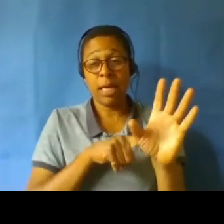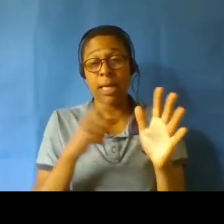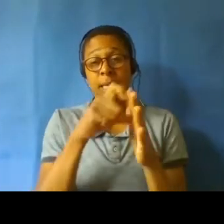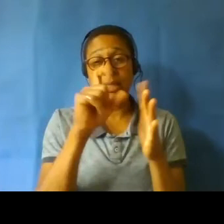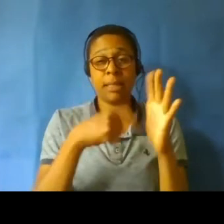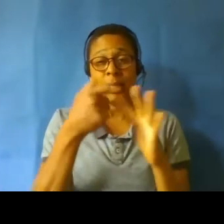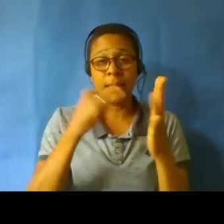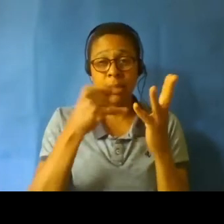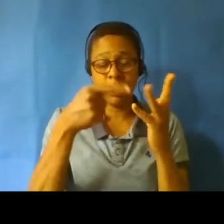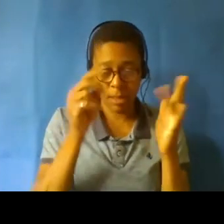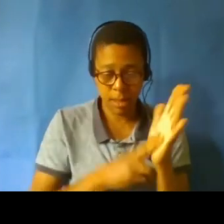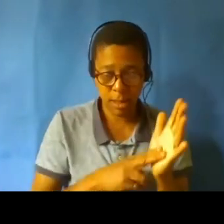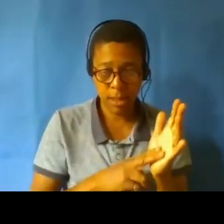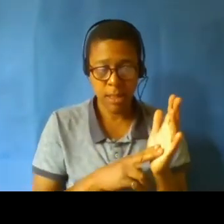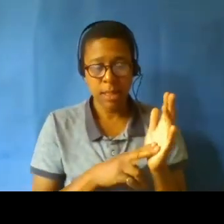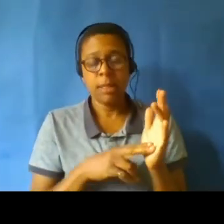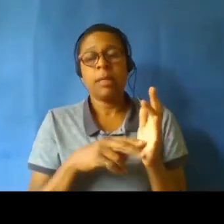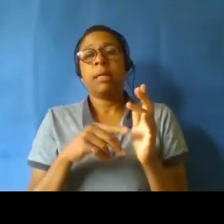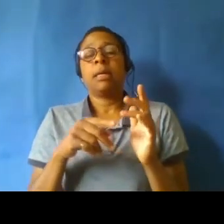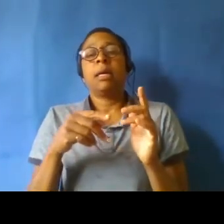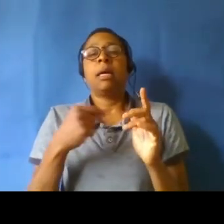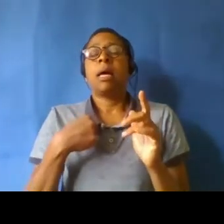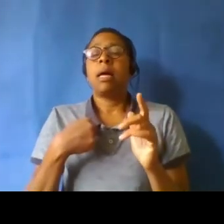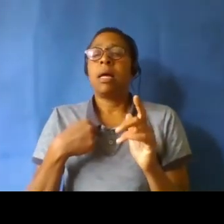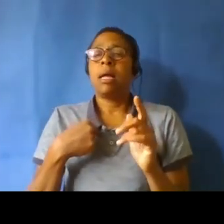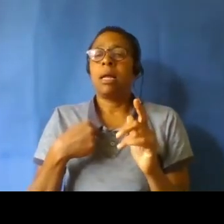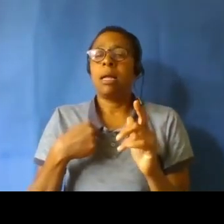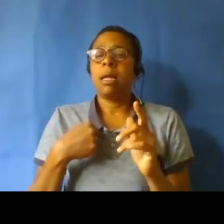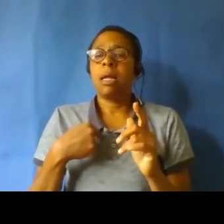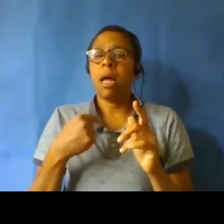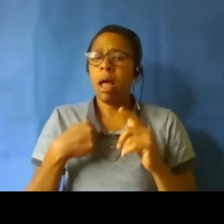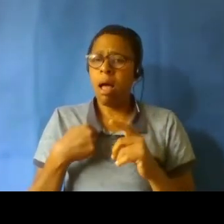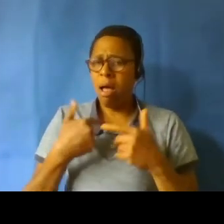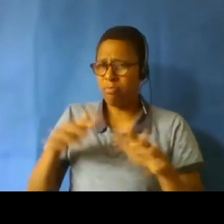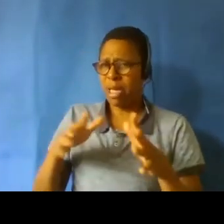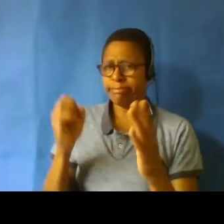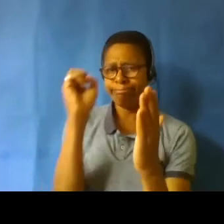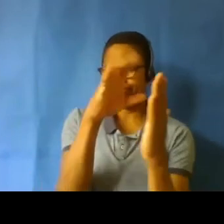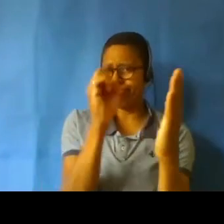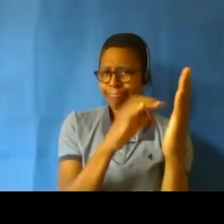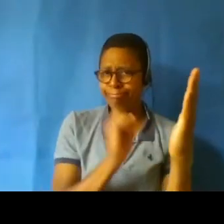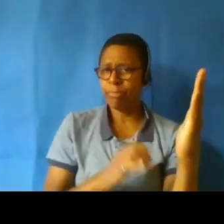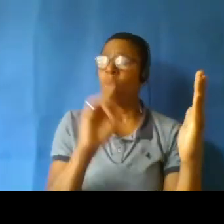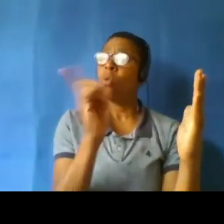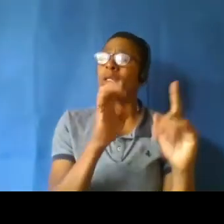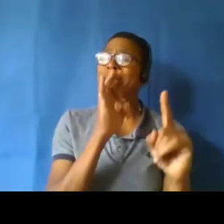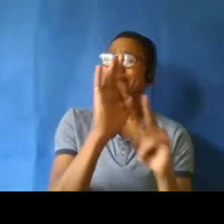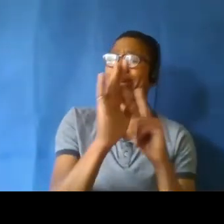be reading I share some of the interviews I conducted with black people about barriers they have faced in accessing medication and healthcare